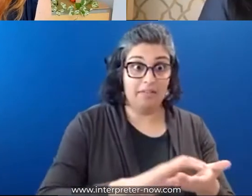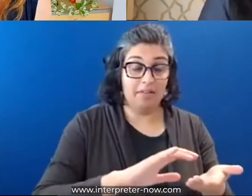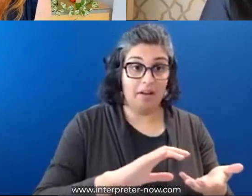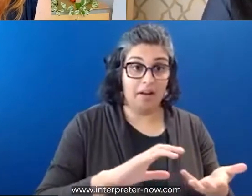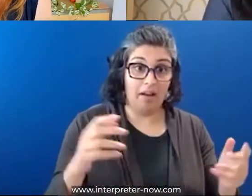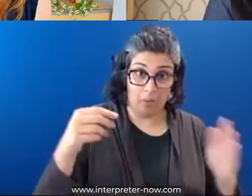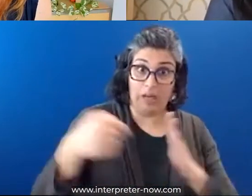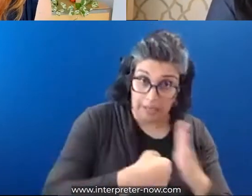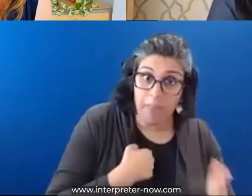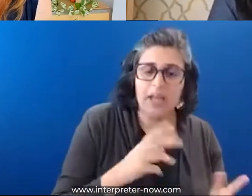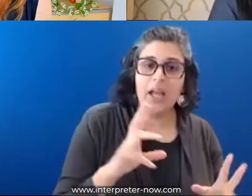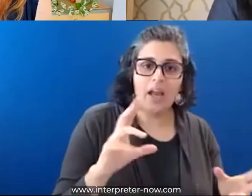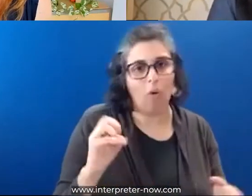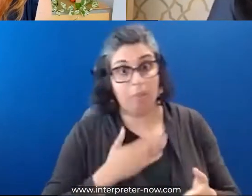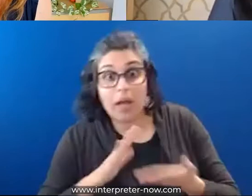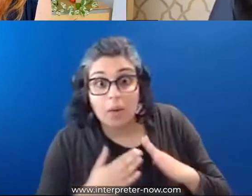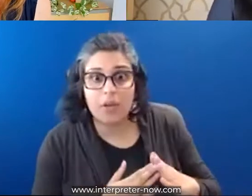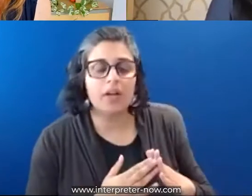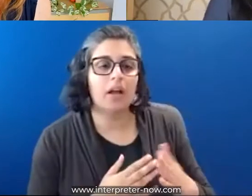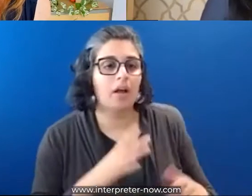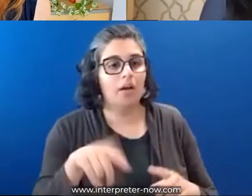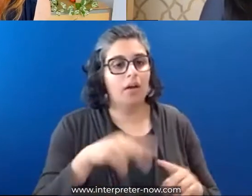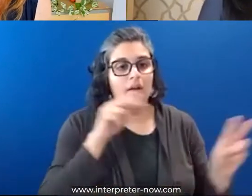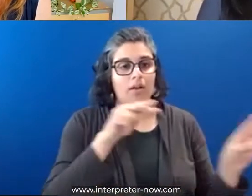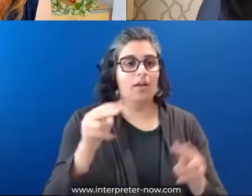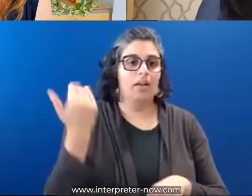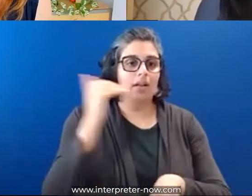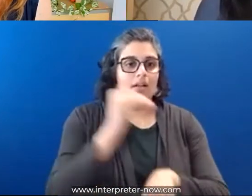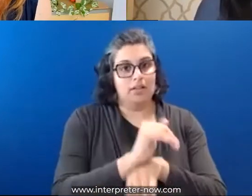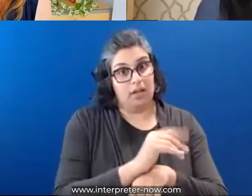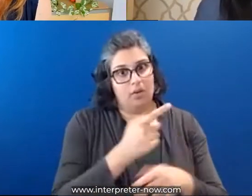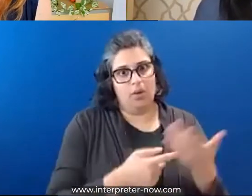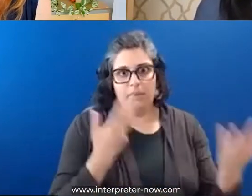I mean, sometimes it is when we look at a decision, like last night and what might happen, but that's not everything.